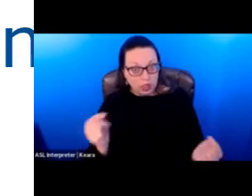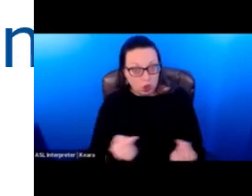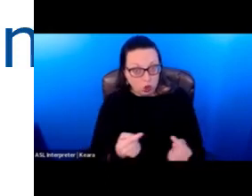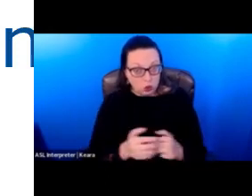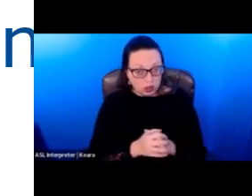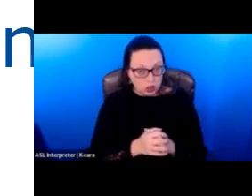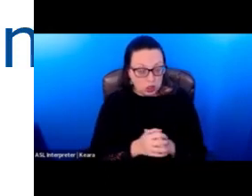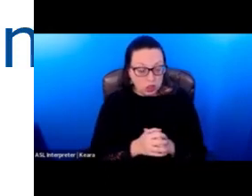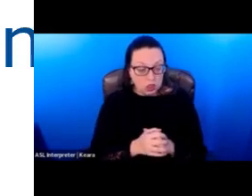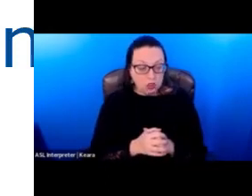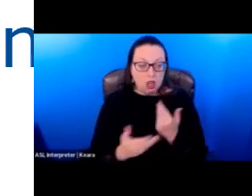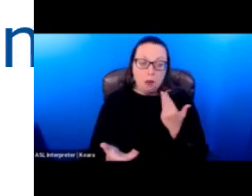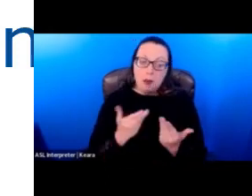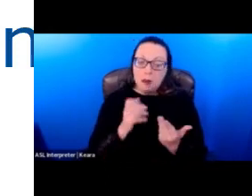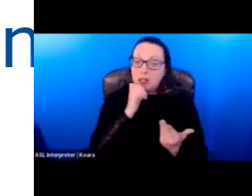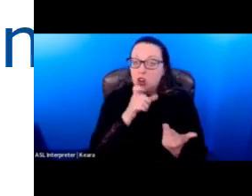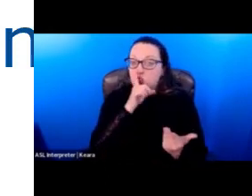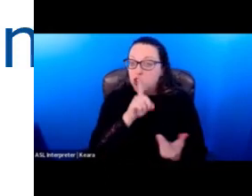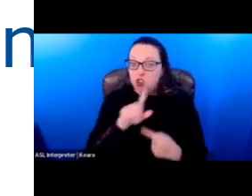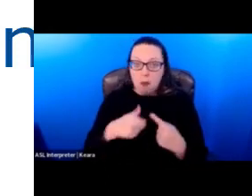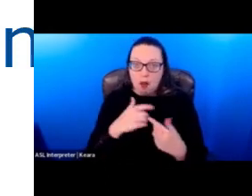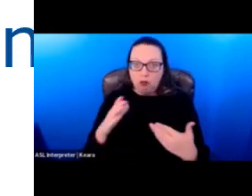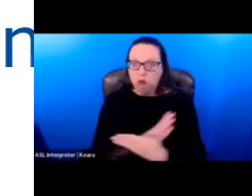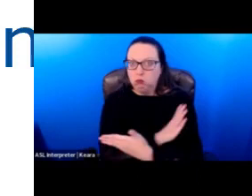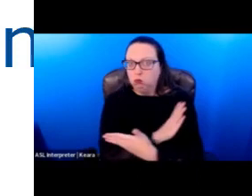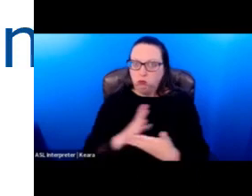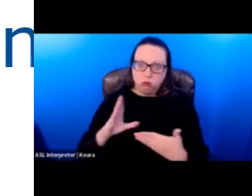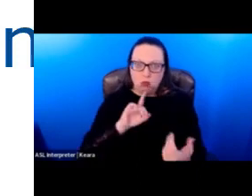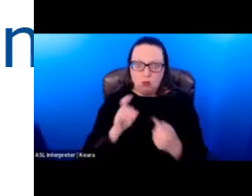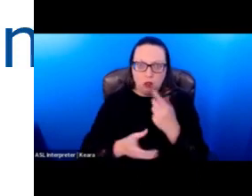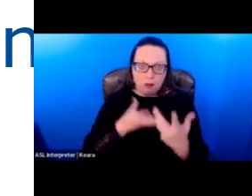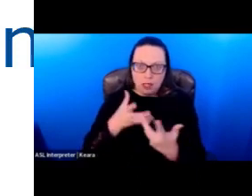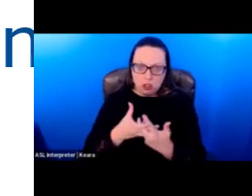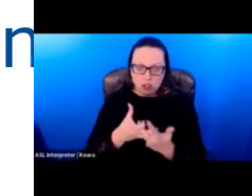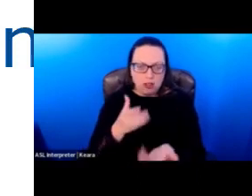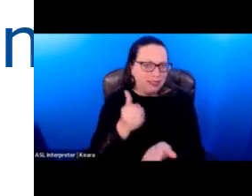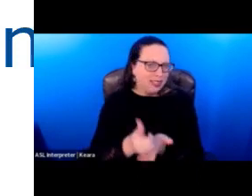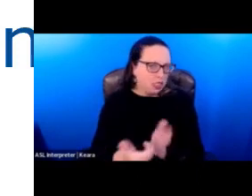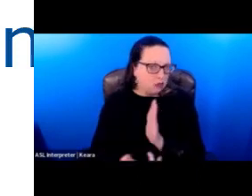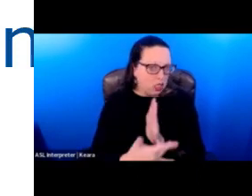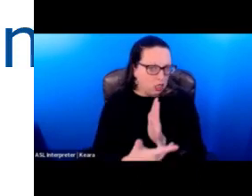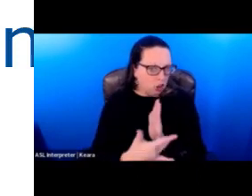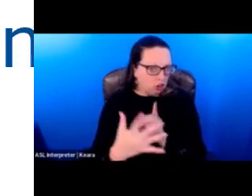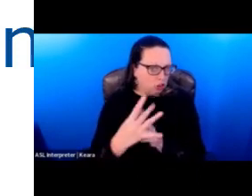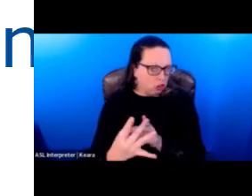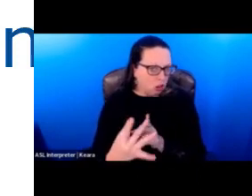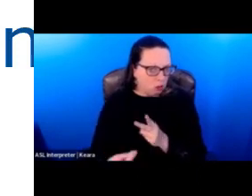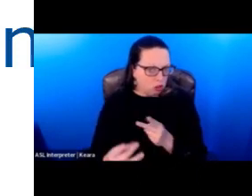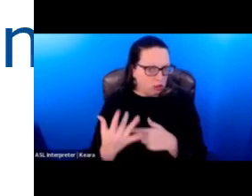might be unsure about the array of accommodations and assistive technology options available, especially those that are